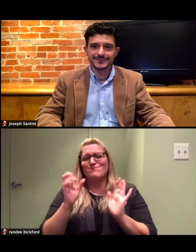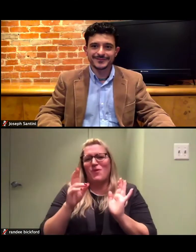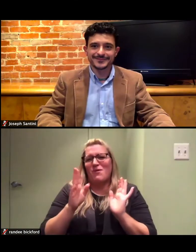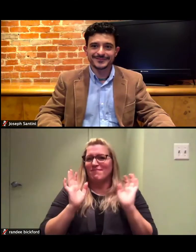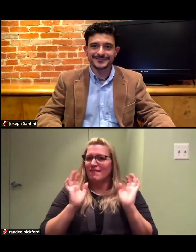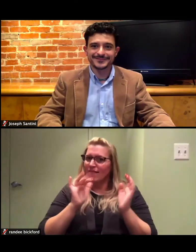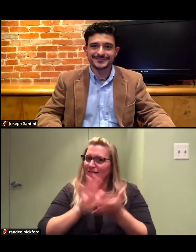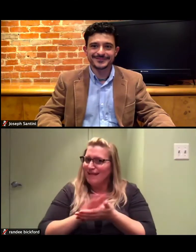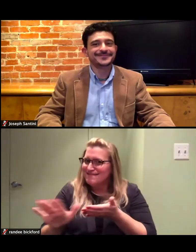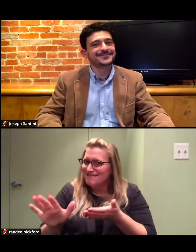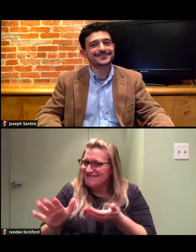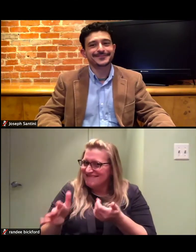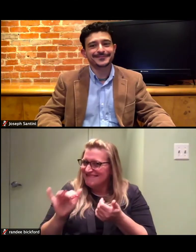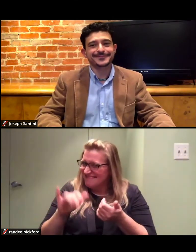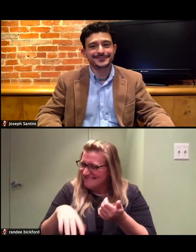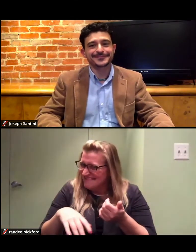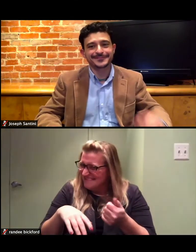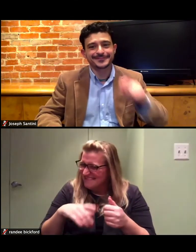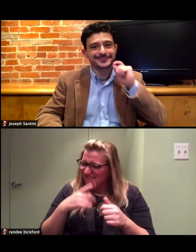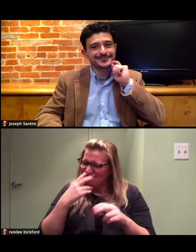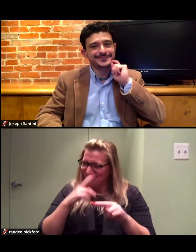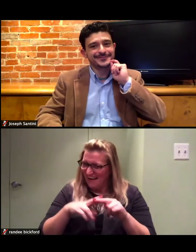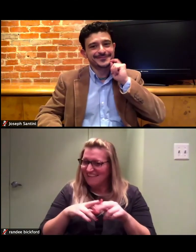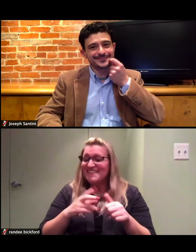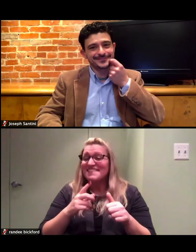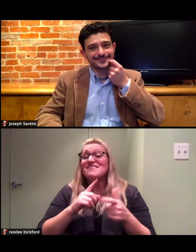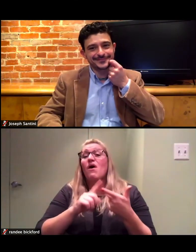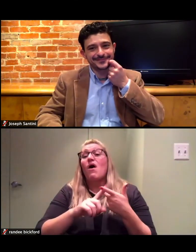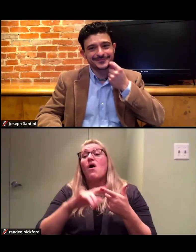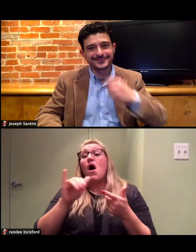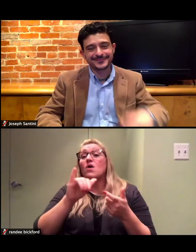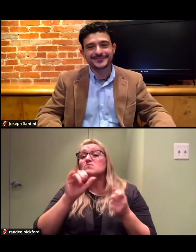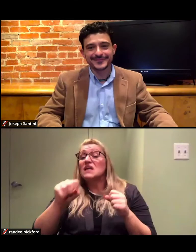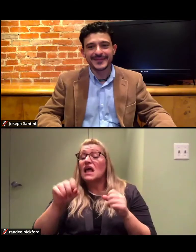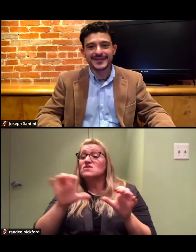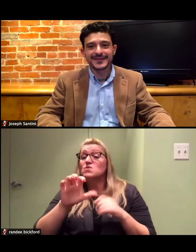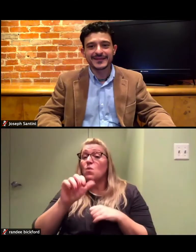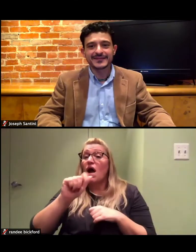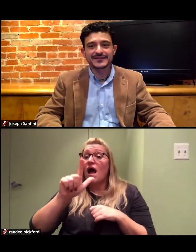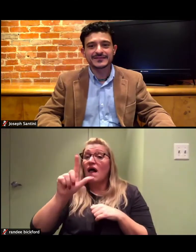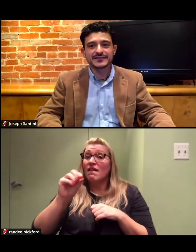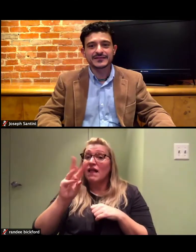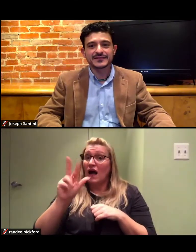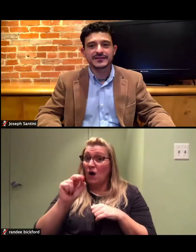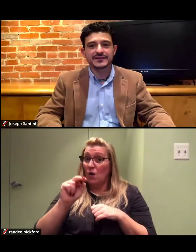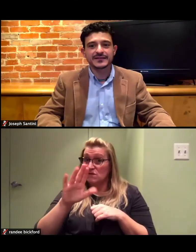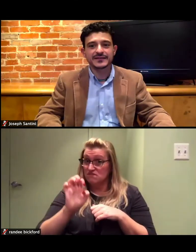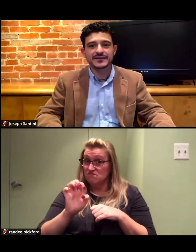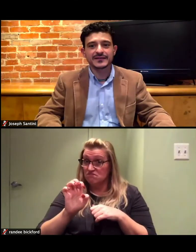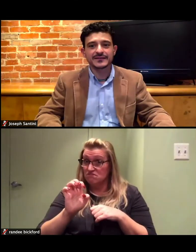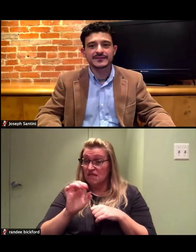and realize that you're unable to buy some of the real tea that you want to buy in the game of monopoly.